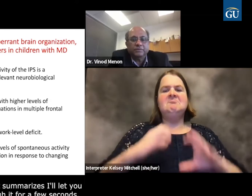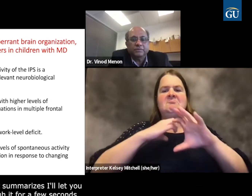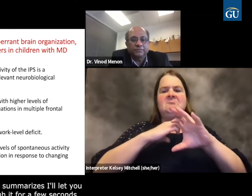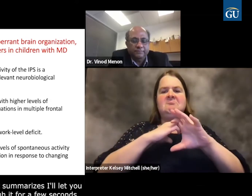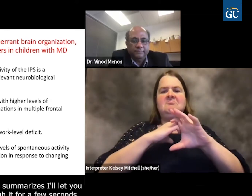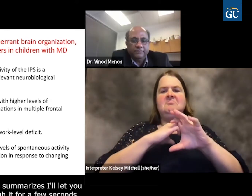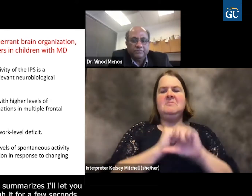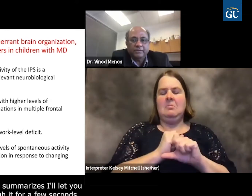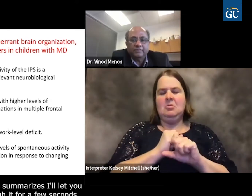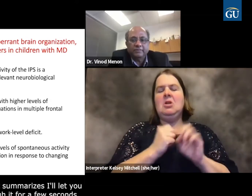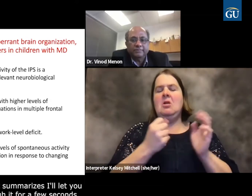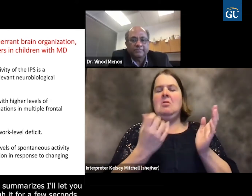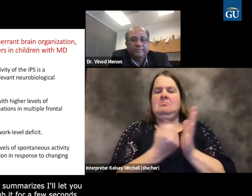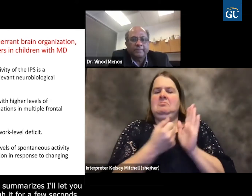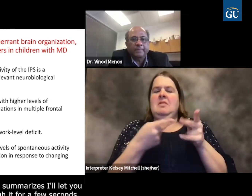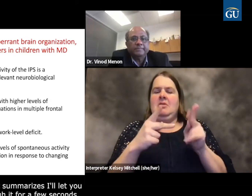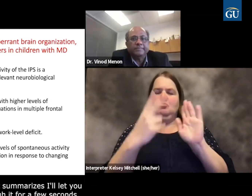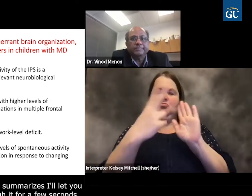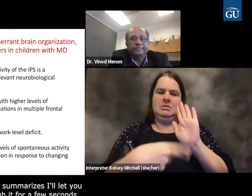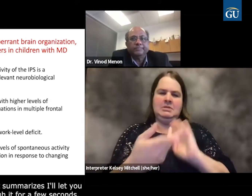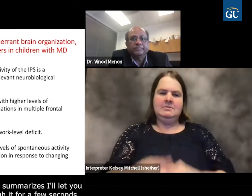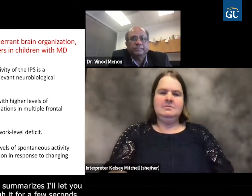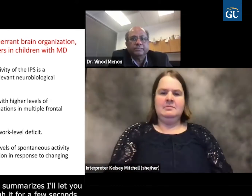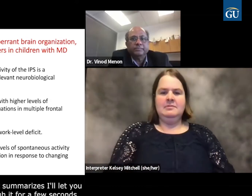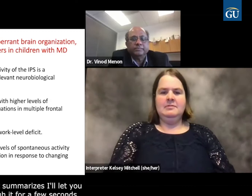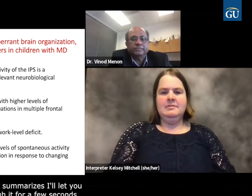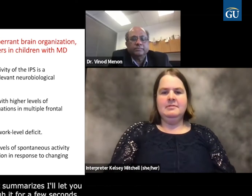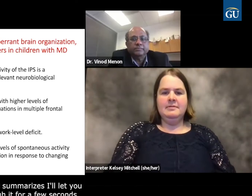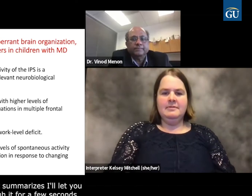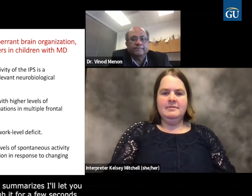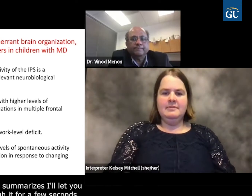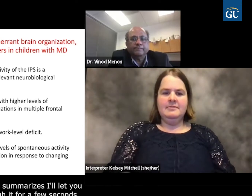let you read through it for a few seconds